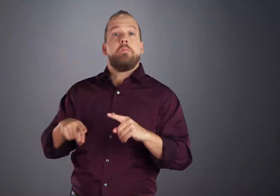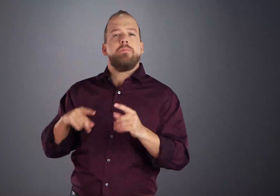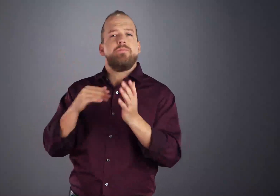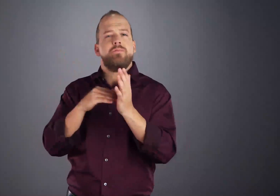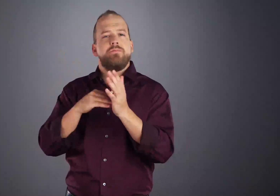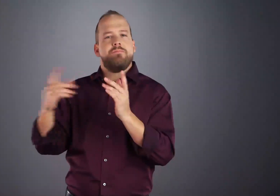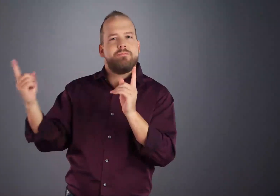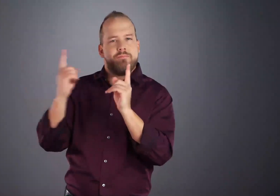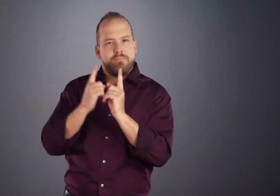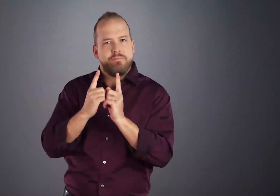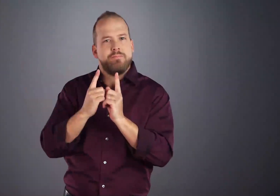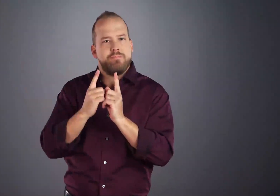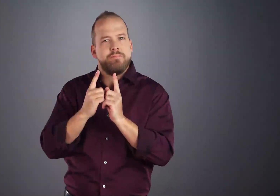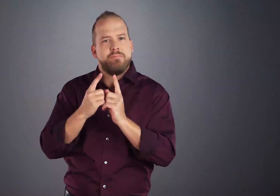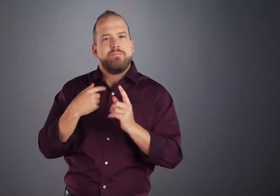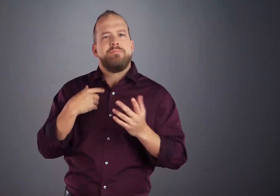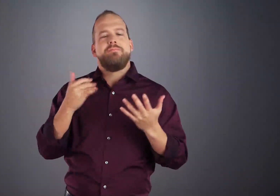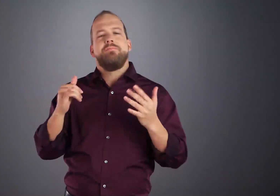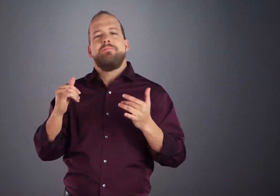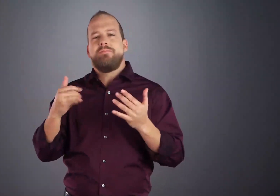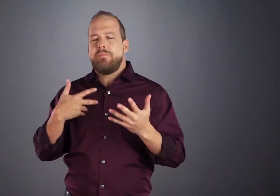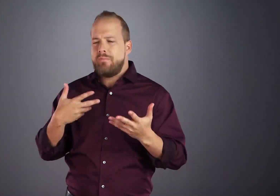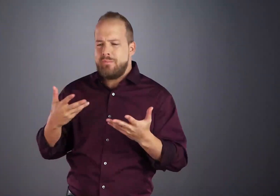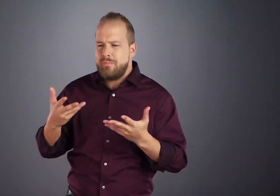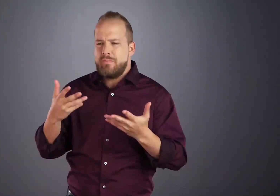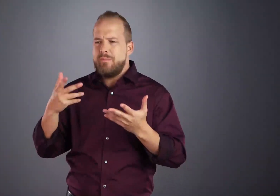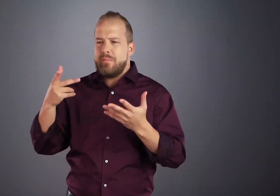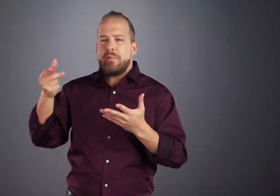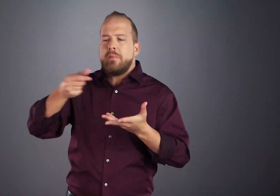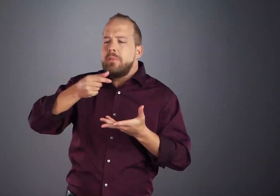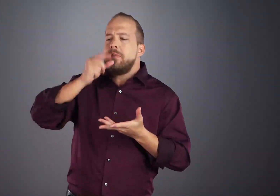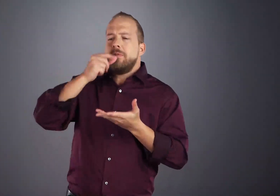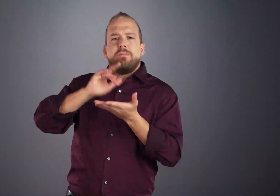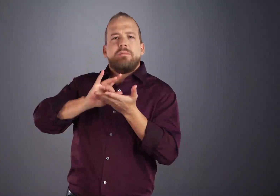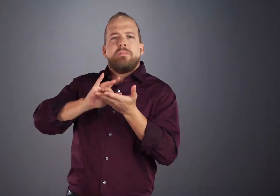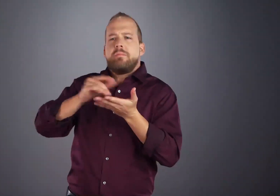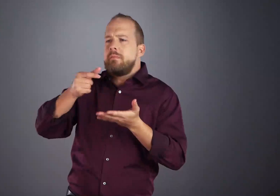lest I suddenly leap. A doctor came with a heavy sedative.